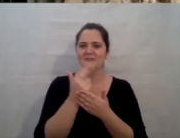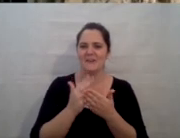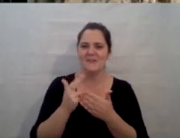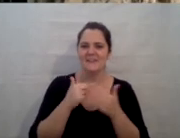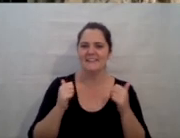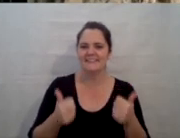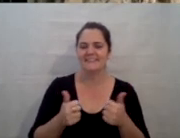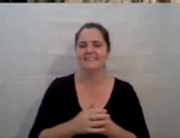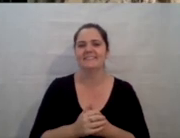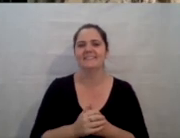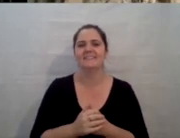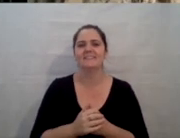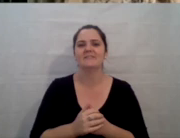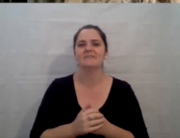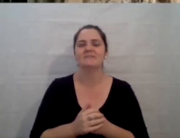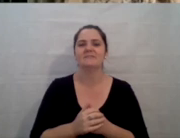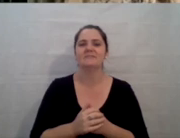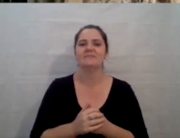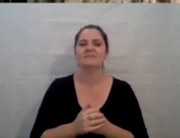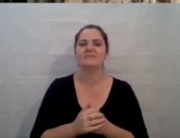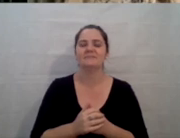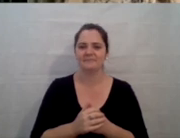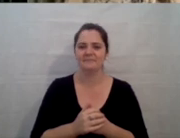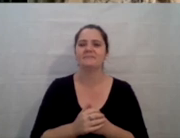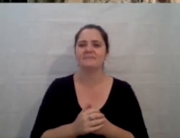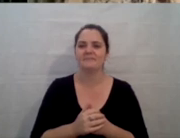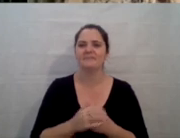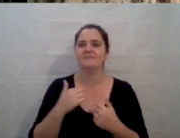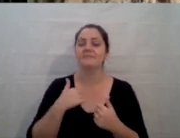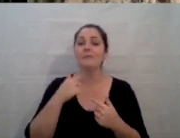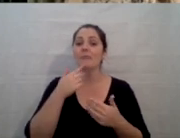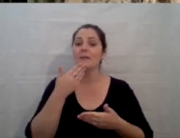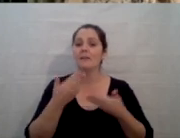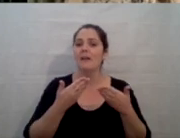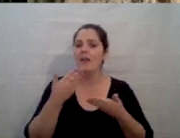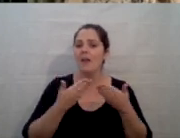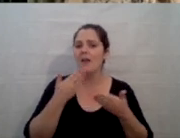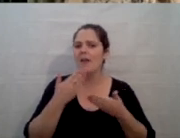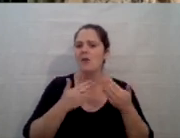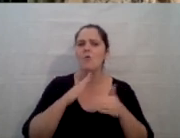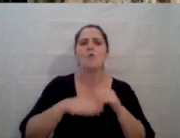Okay now I'm gonna take you through some very very basic approaches to